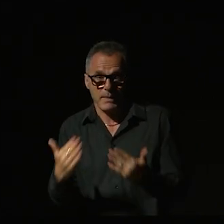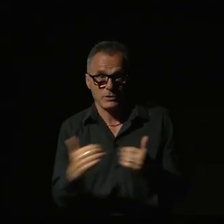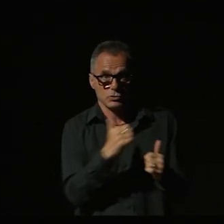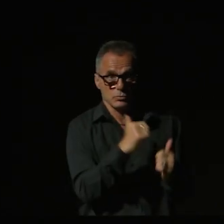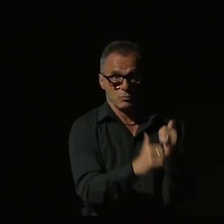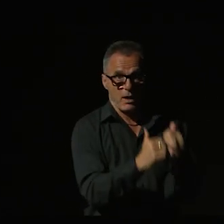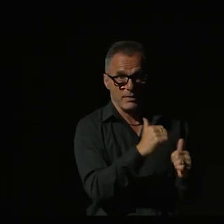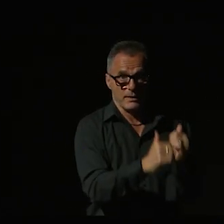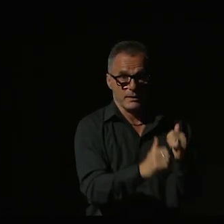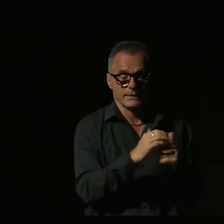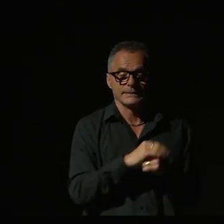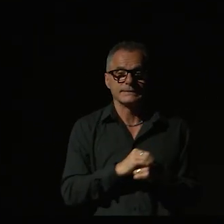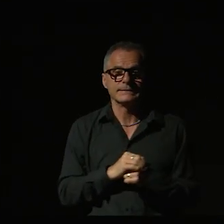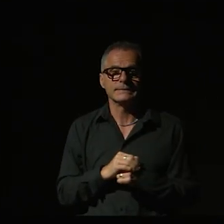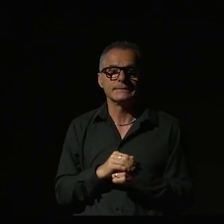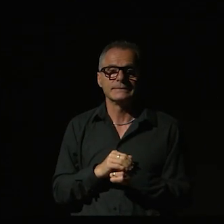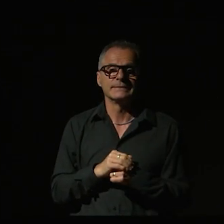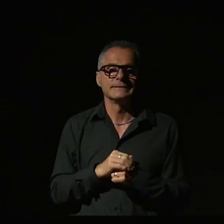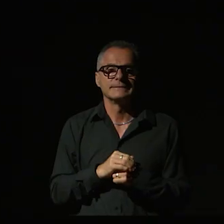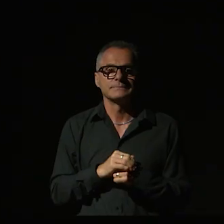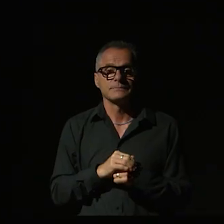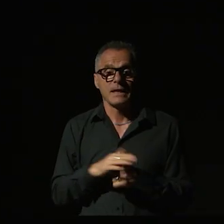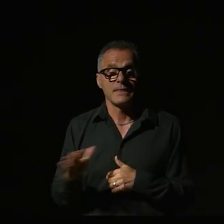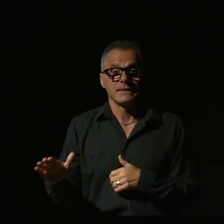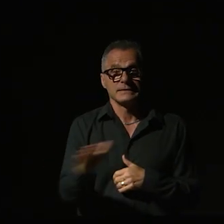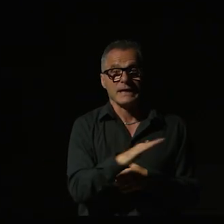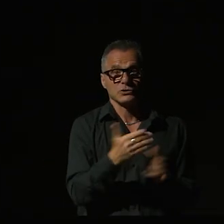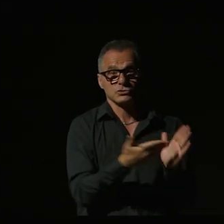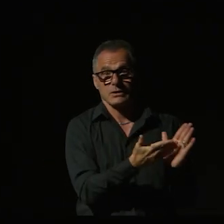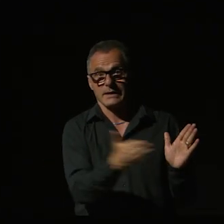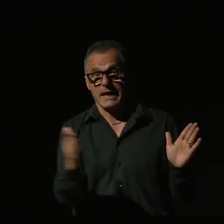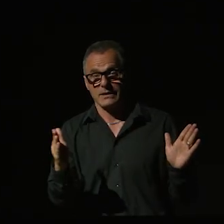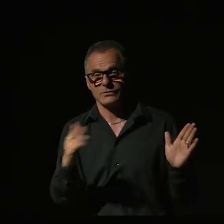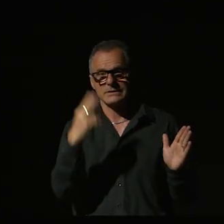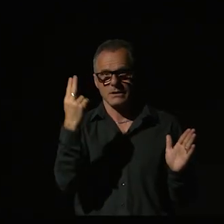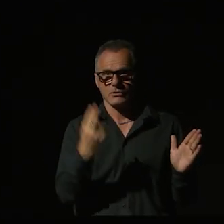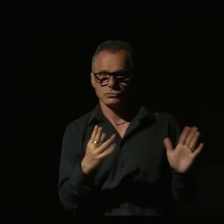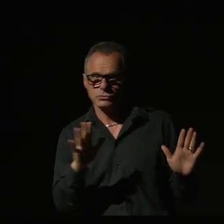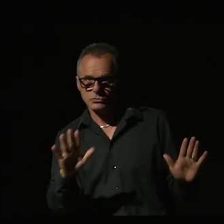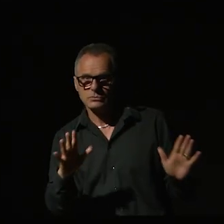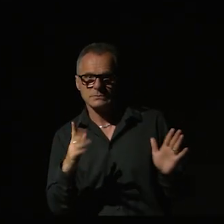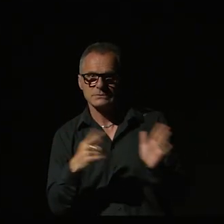And the National Gallery's cartoons offer a unique insight into this process.